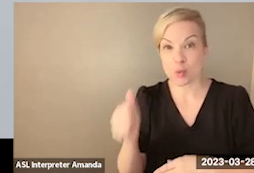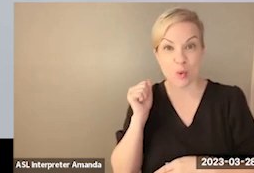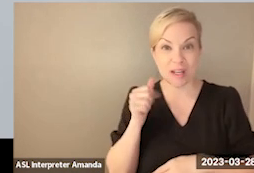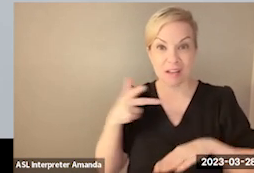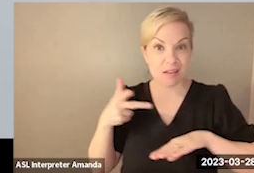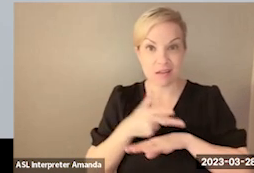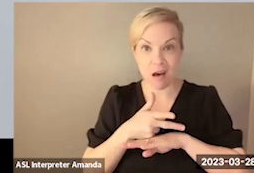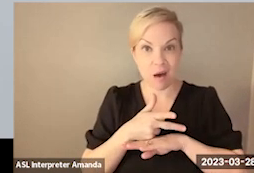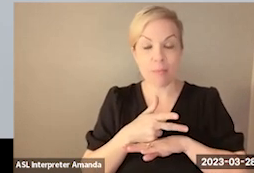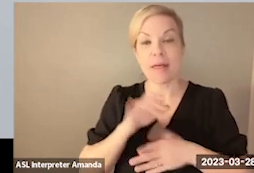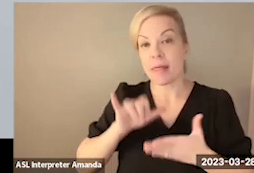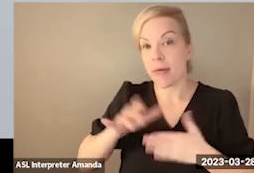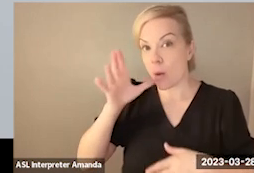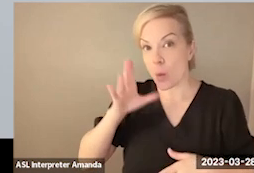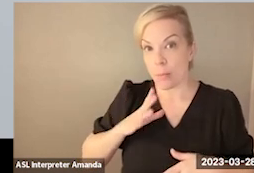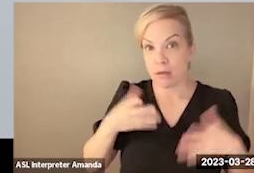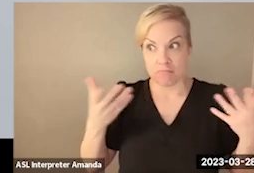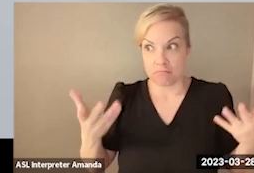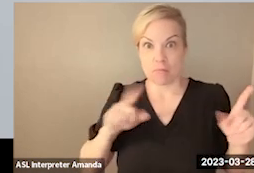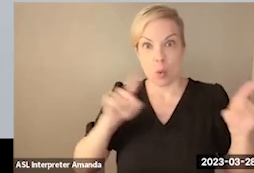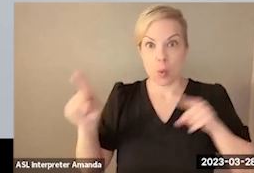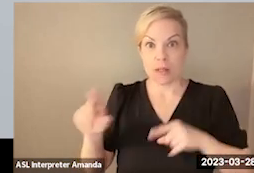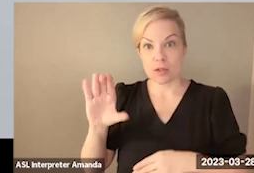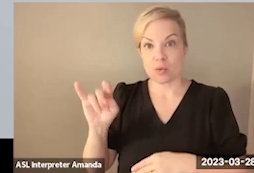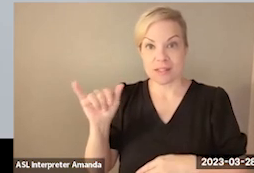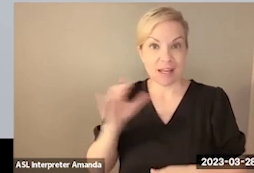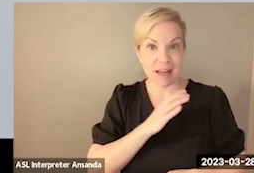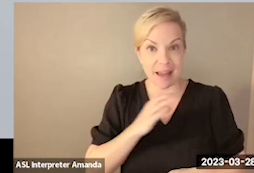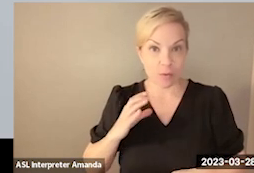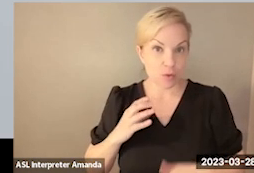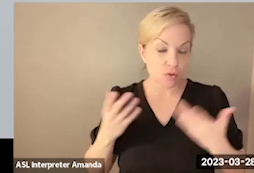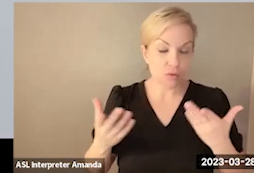Debbie Stine, Science & Technology Policy Academy: you know. She just spoke before city council and started putting out like